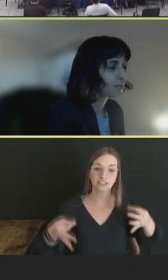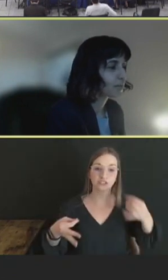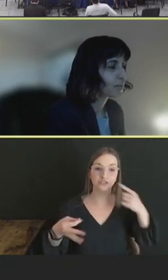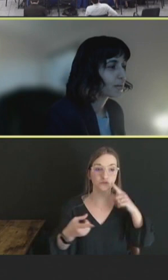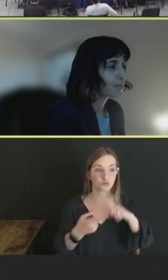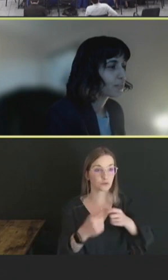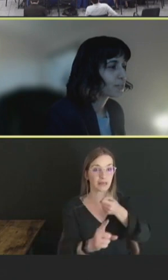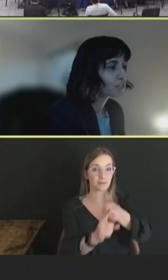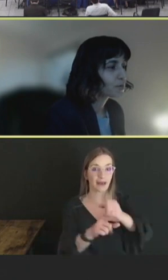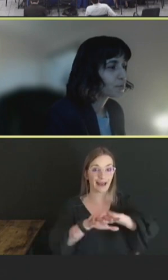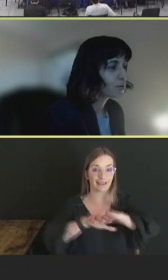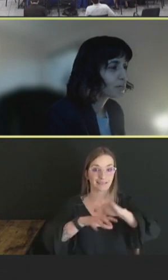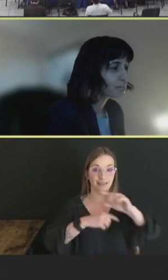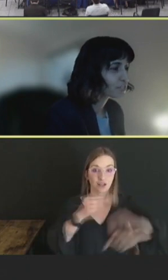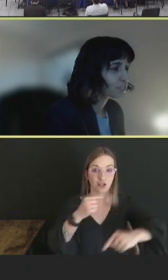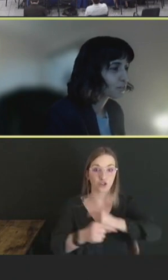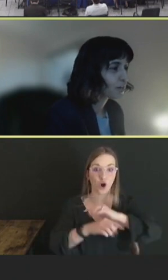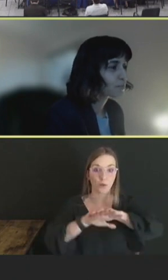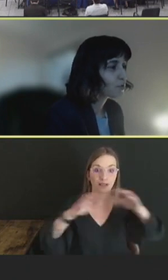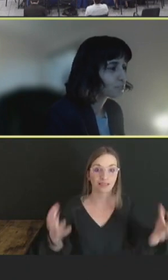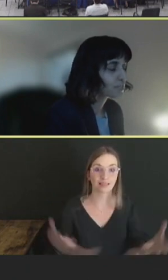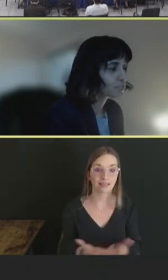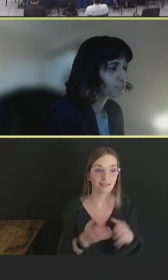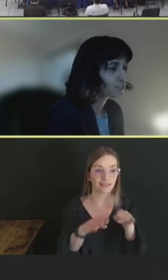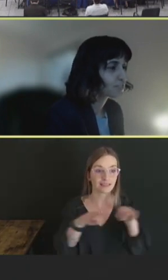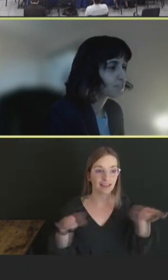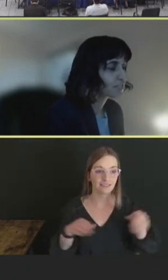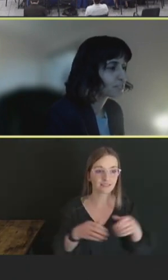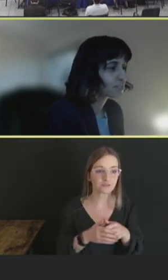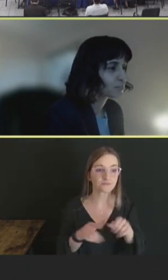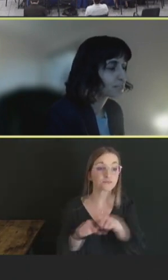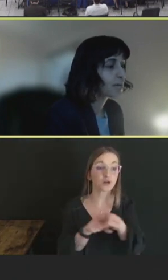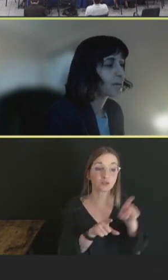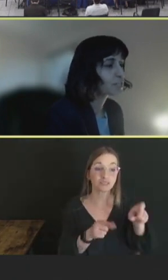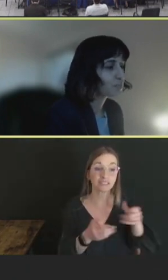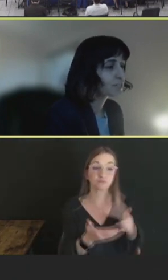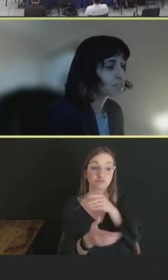there needs to be a prelicensure and post licensure safety assessments as well as